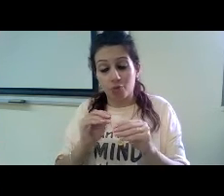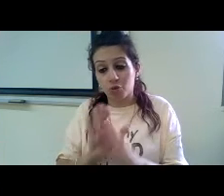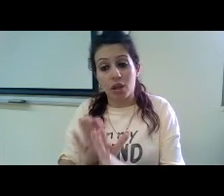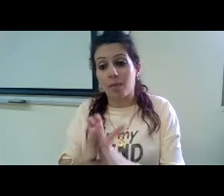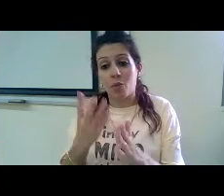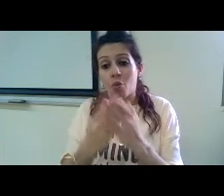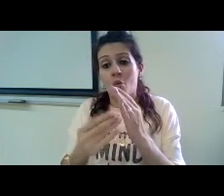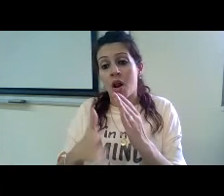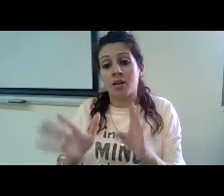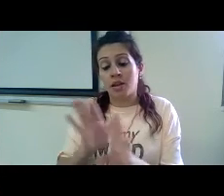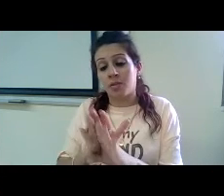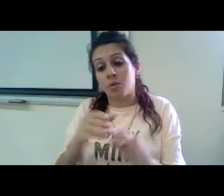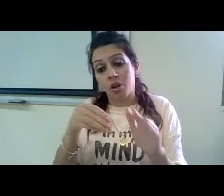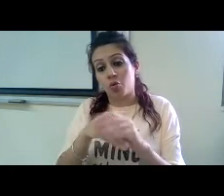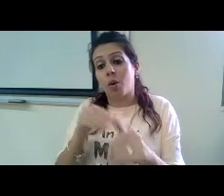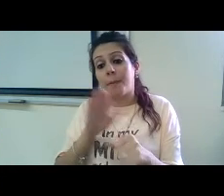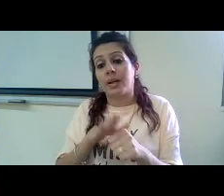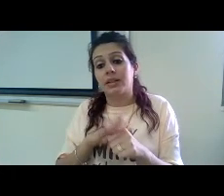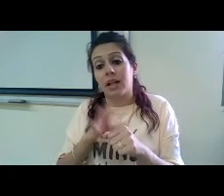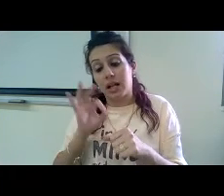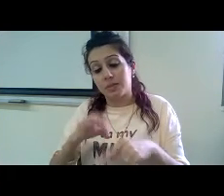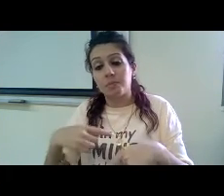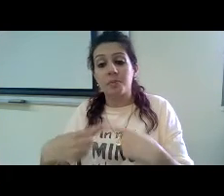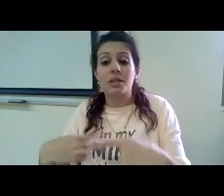Right now, schools might need